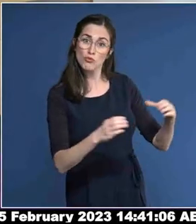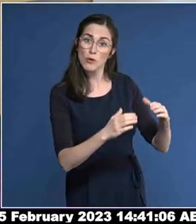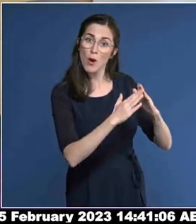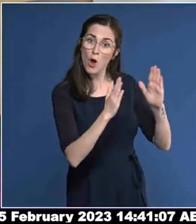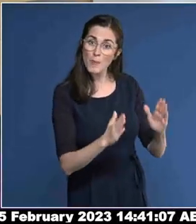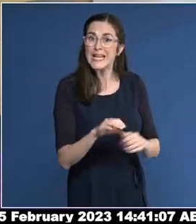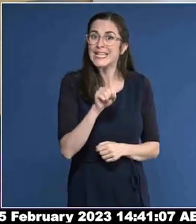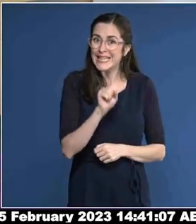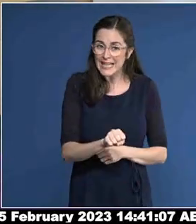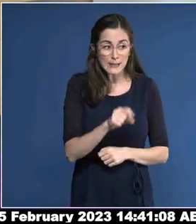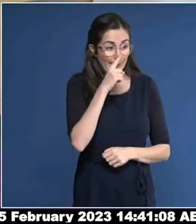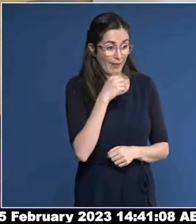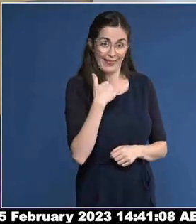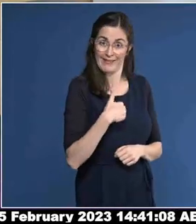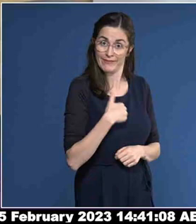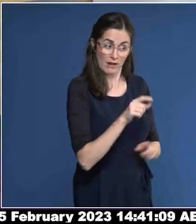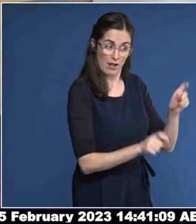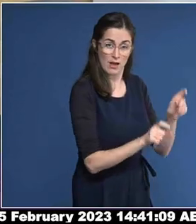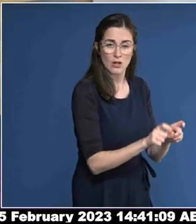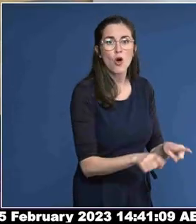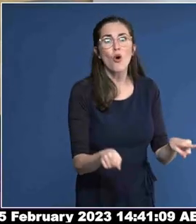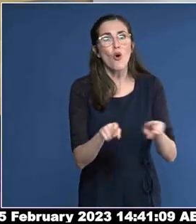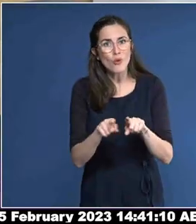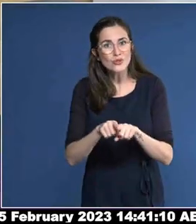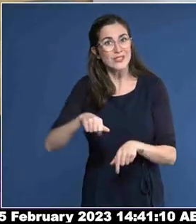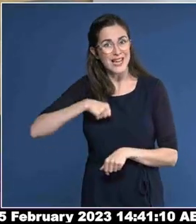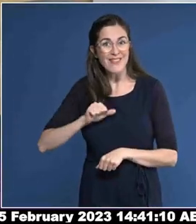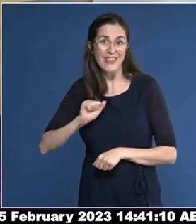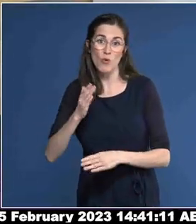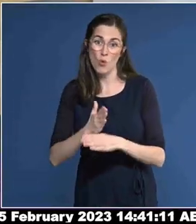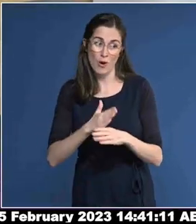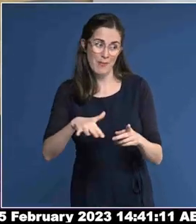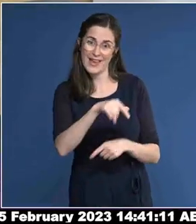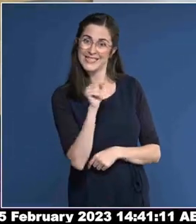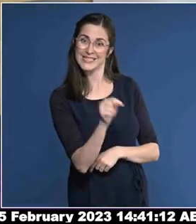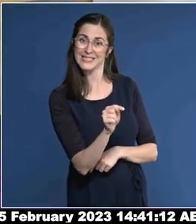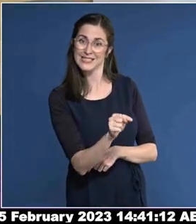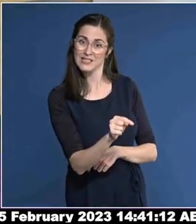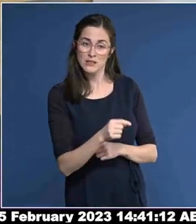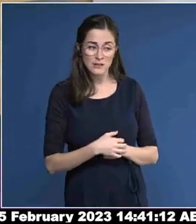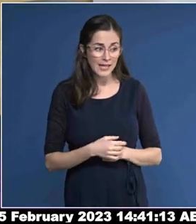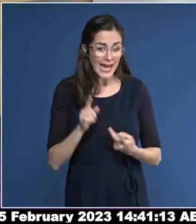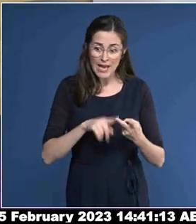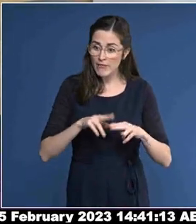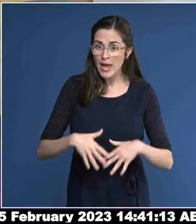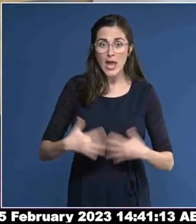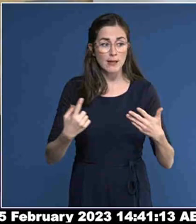and a place where services are provided? And if, for example, there are incidents of sexual violence or sexual harassment, to what